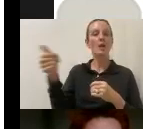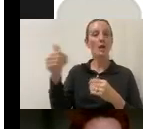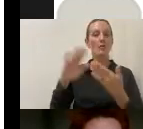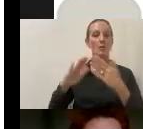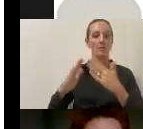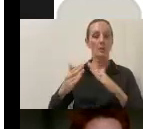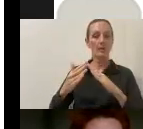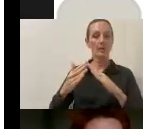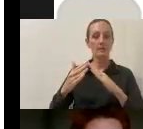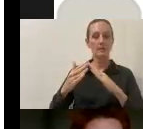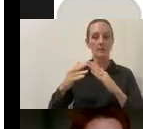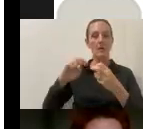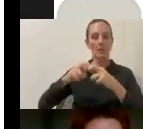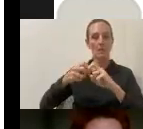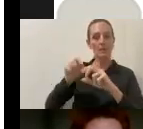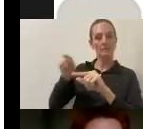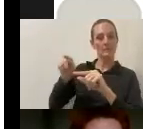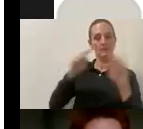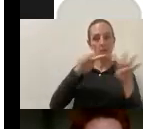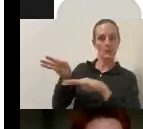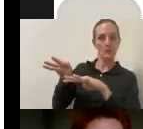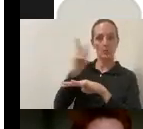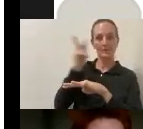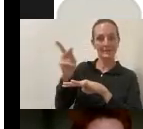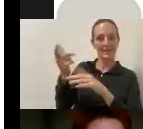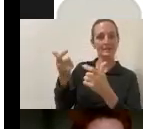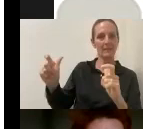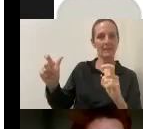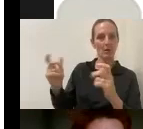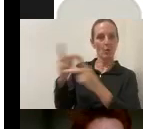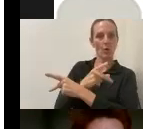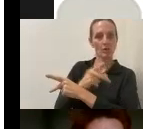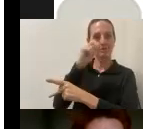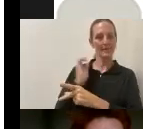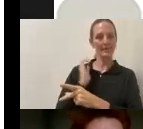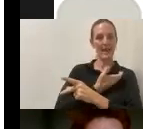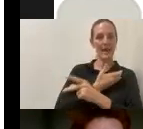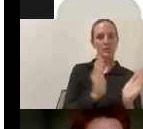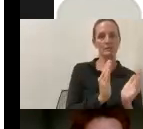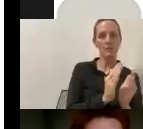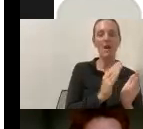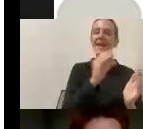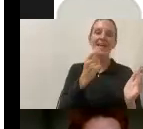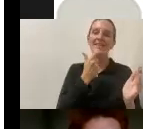were seen as bigger because this was a smaller community and they said that the Indigenous people should kind of look out for themselves.